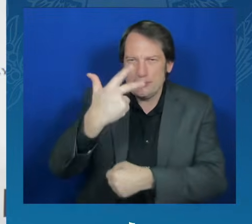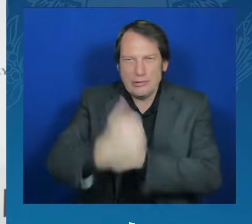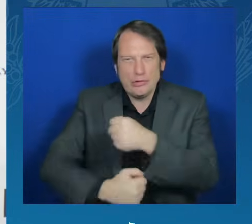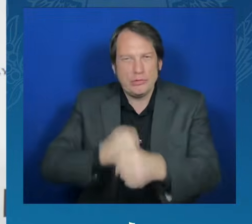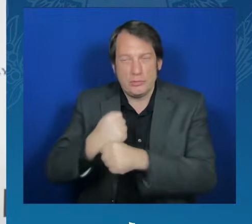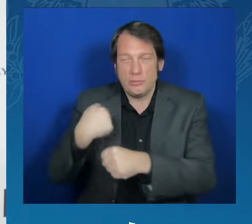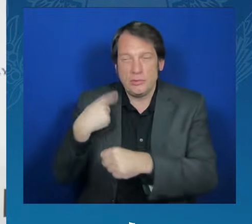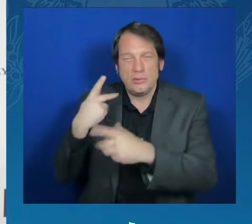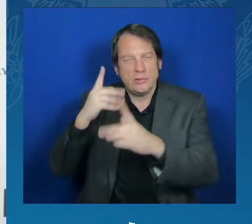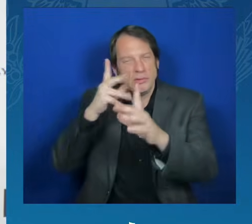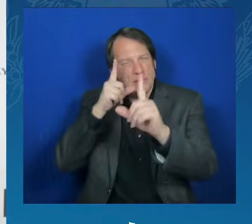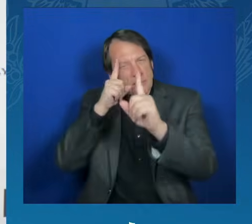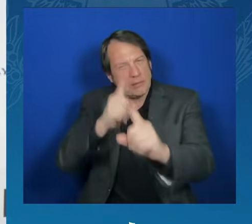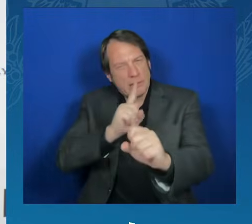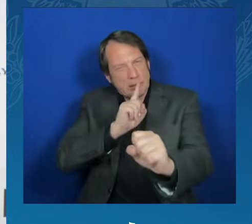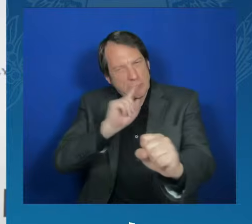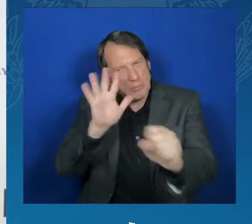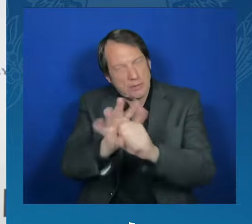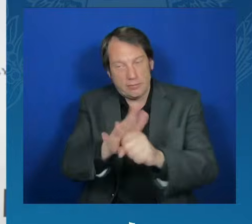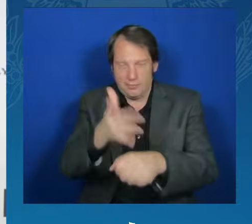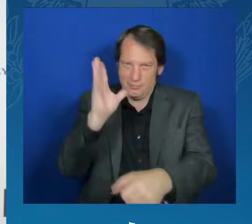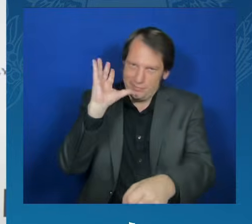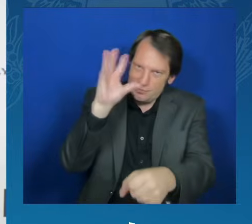to uphold international rules and norms,